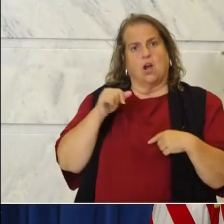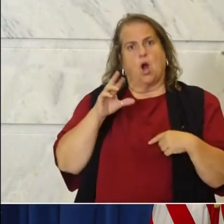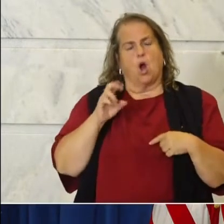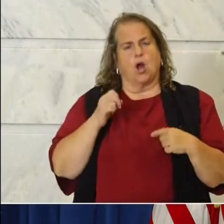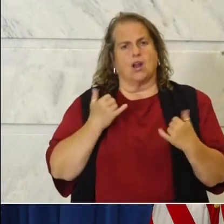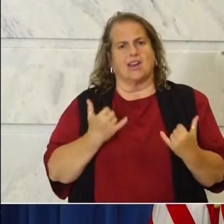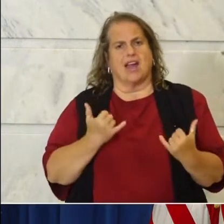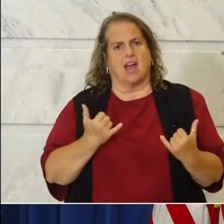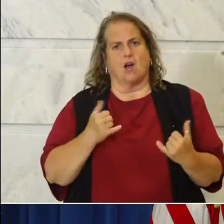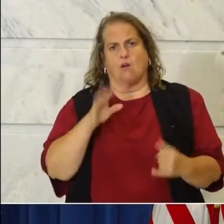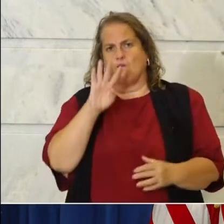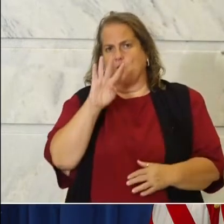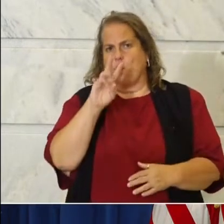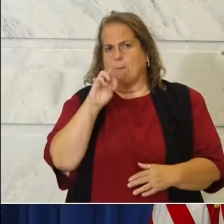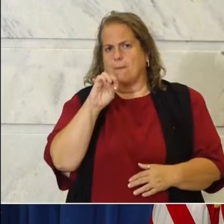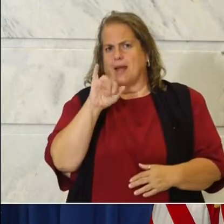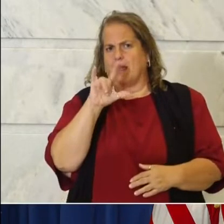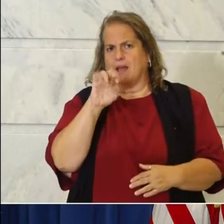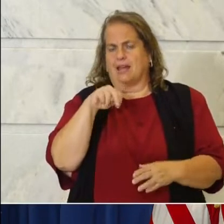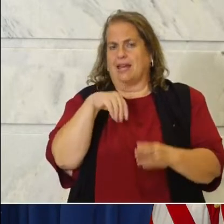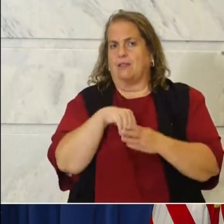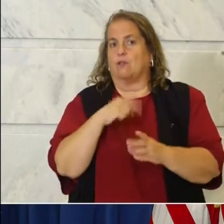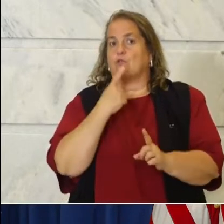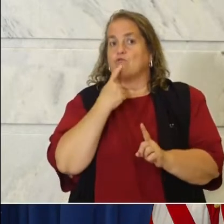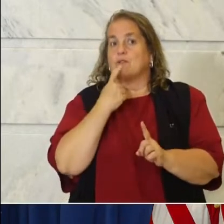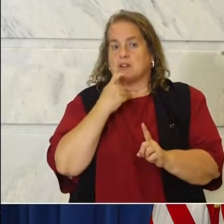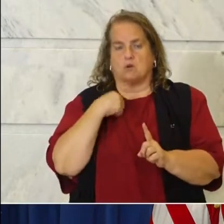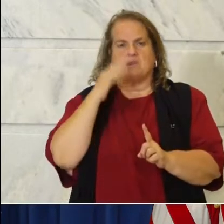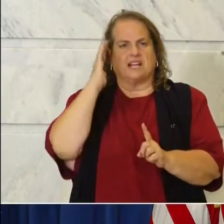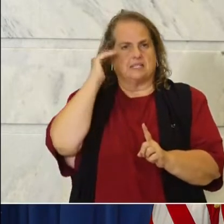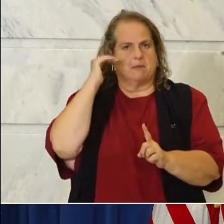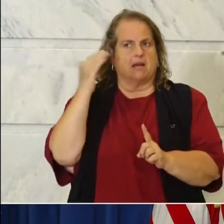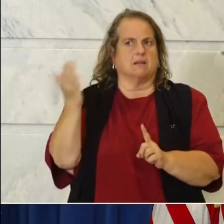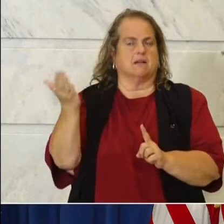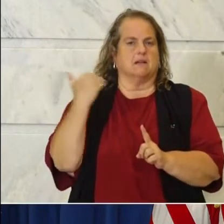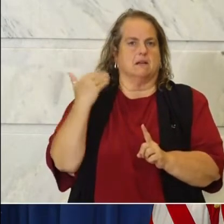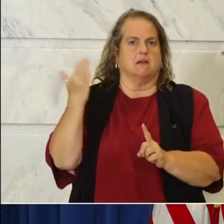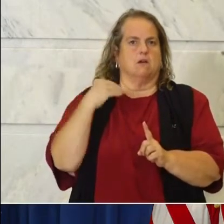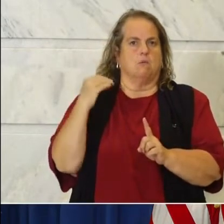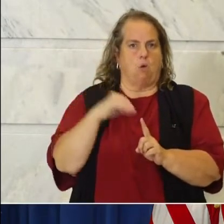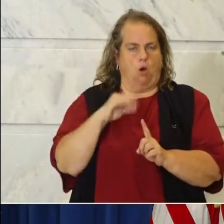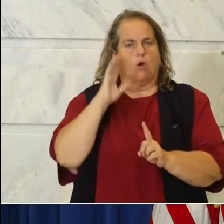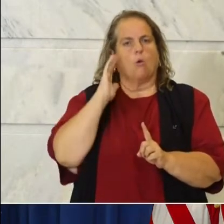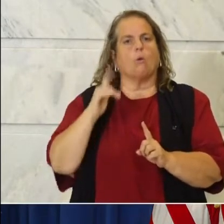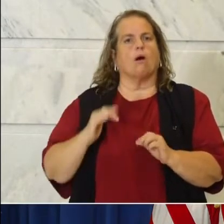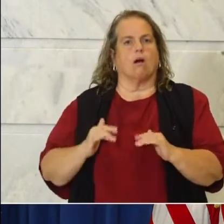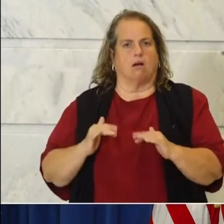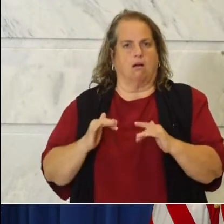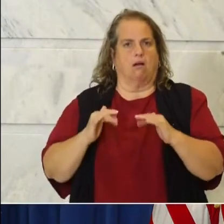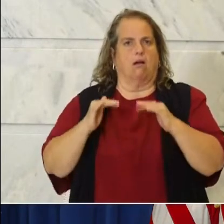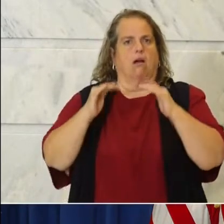four million in the red, and we expect, in fact, to be outside of that s So